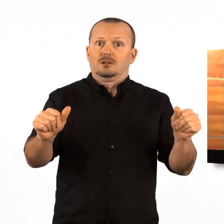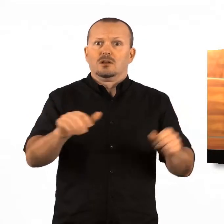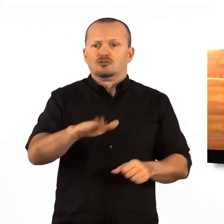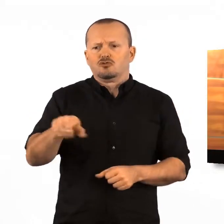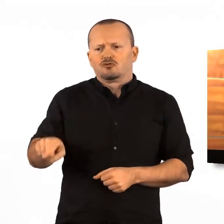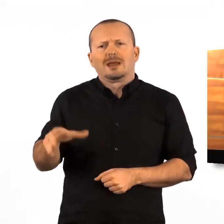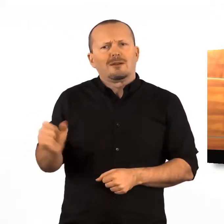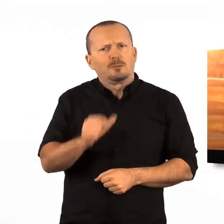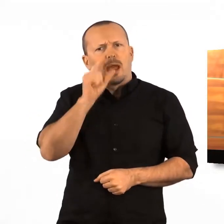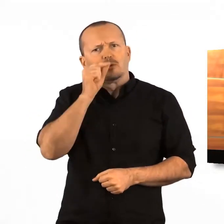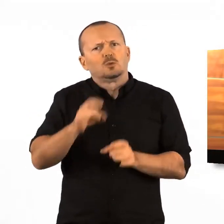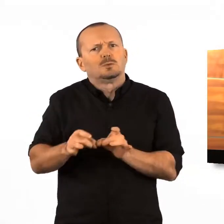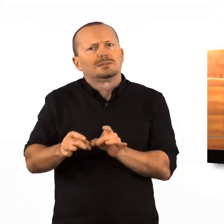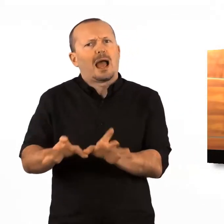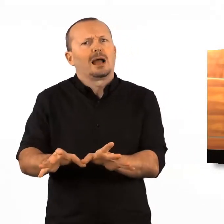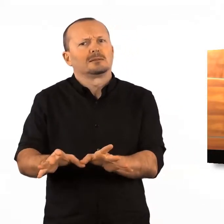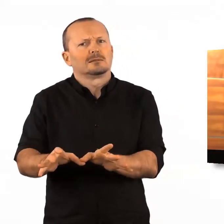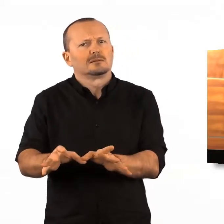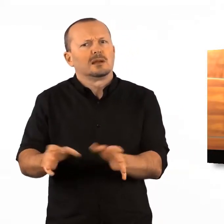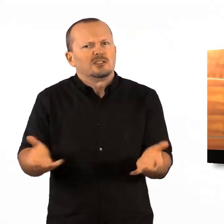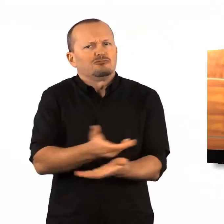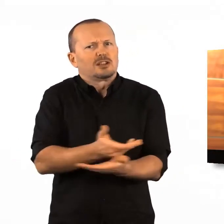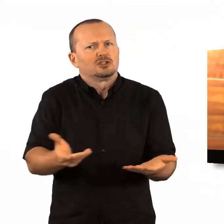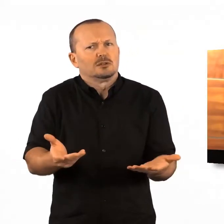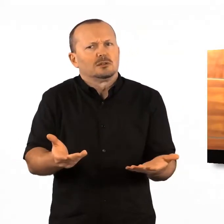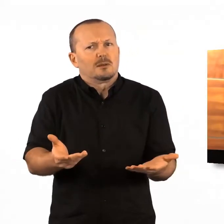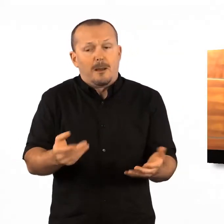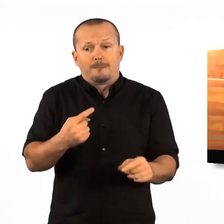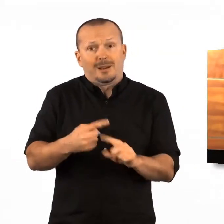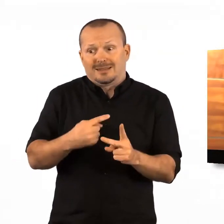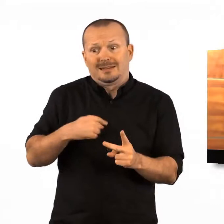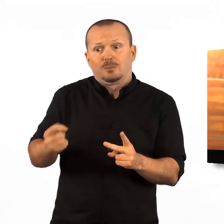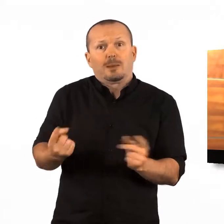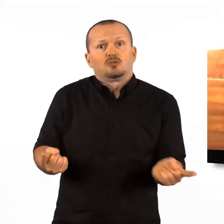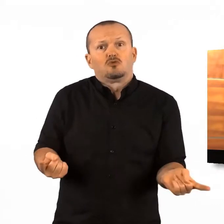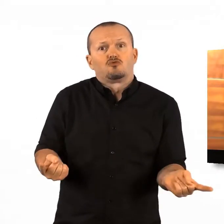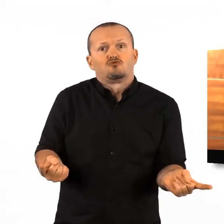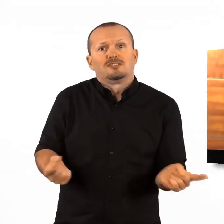need to be able to start an interaction and they need to be able to respond when an interaction